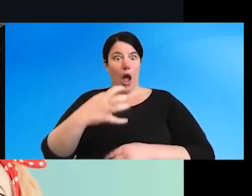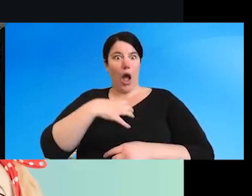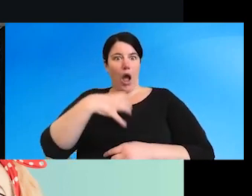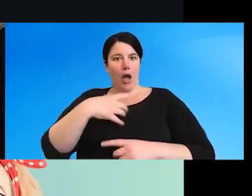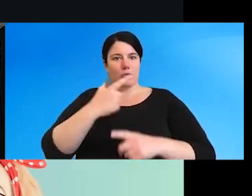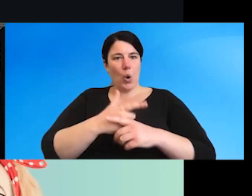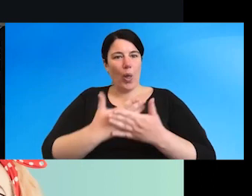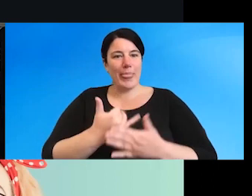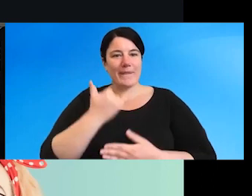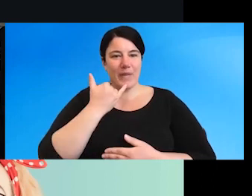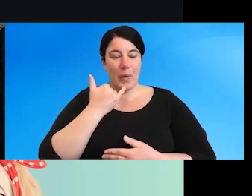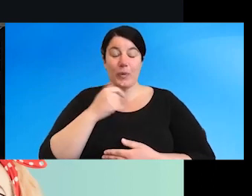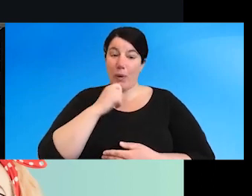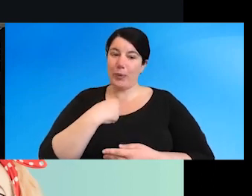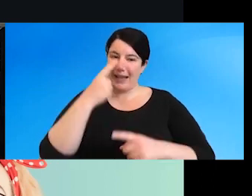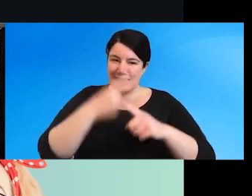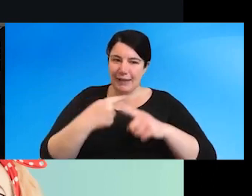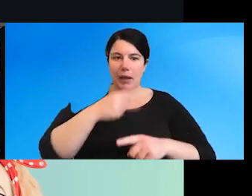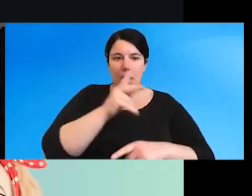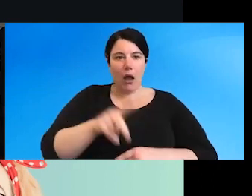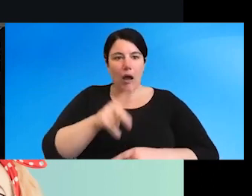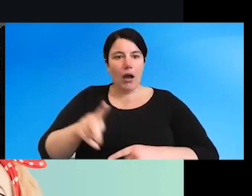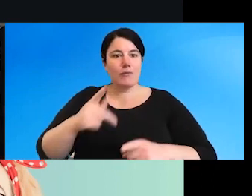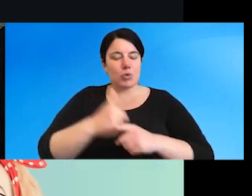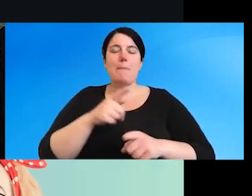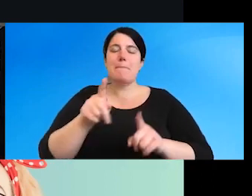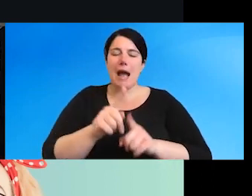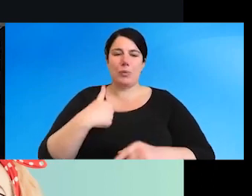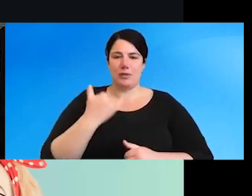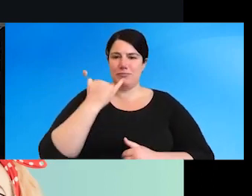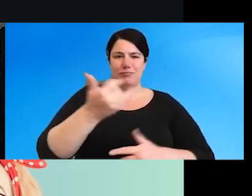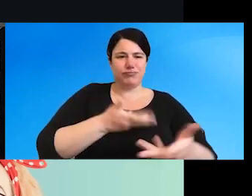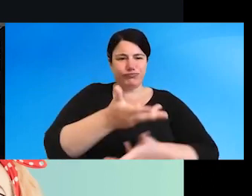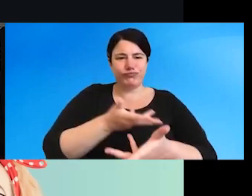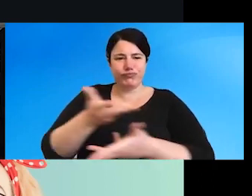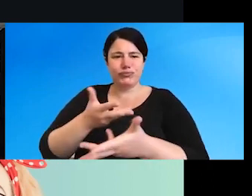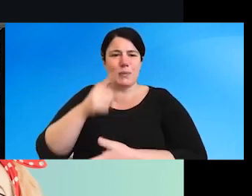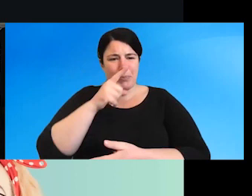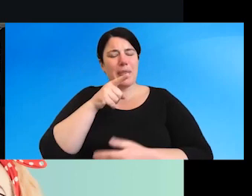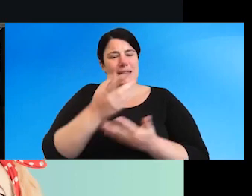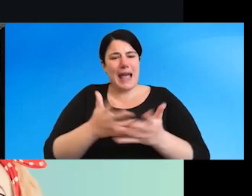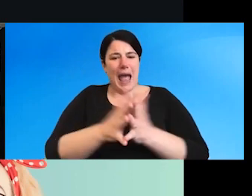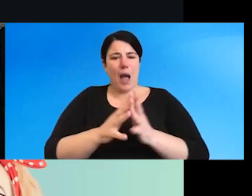You will get sick of me saying this, but you need to talk to people. It's extremely partnership. important. It's how